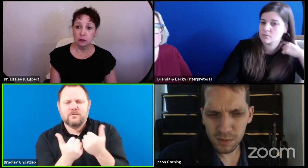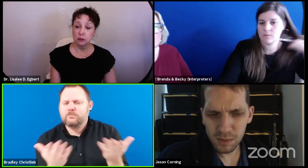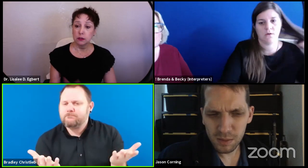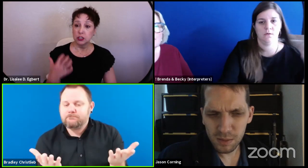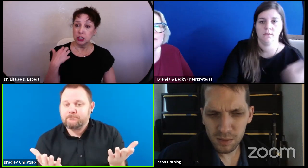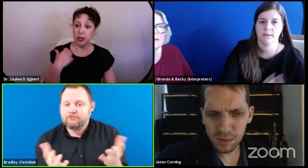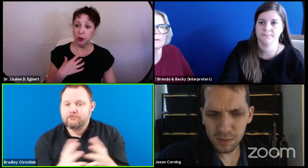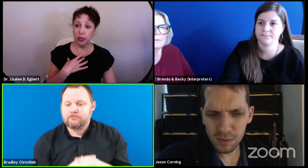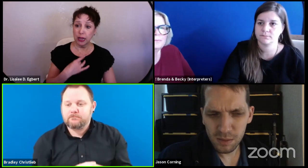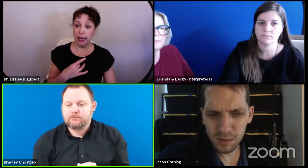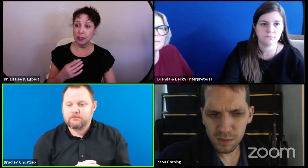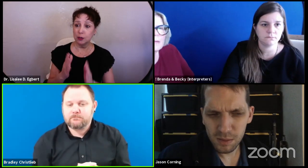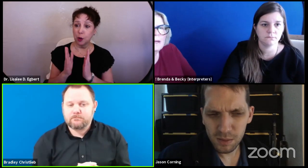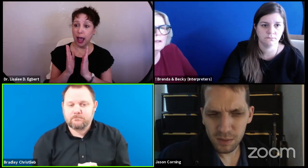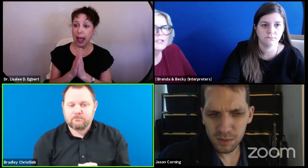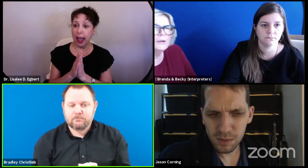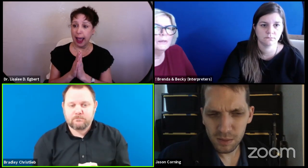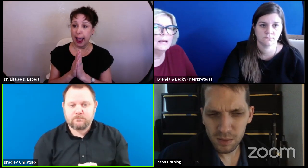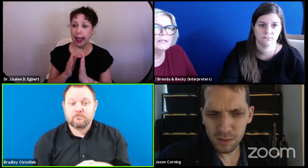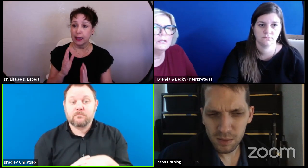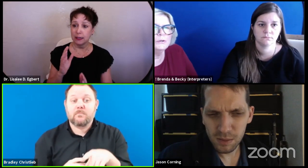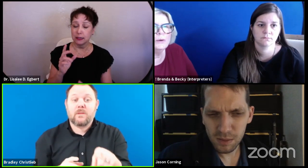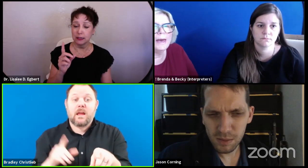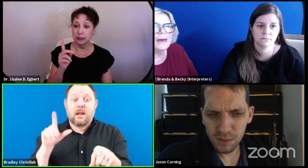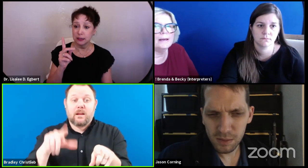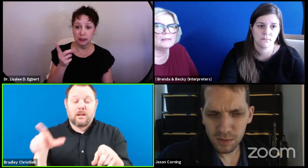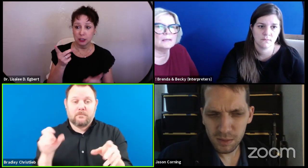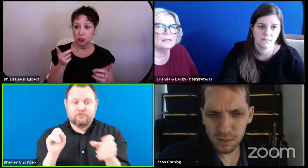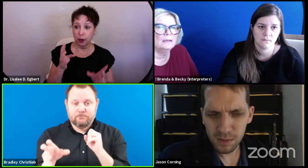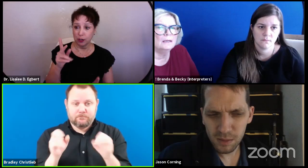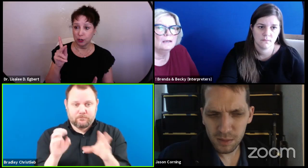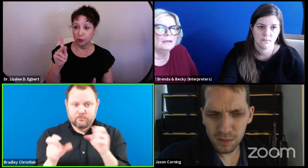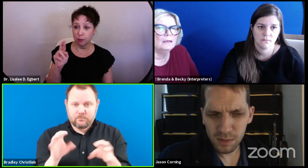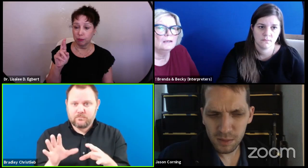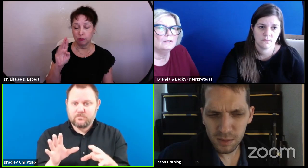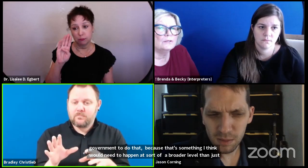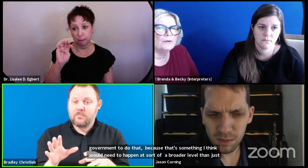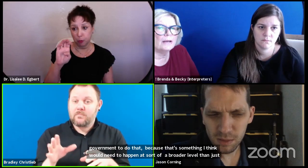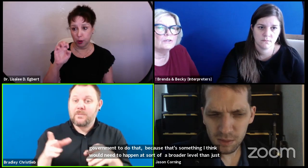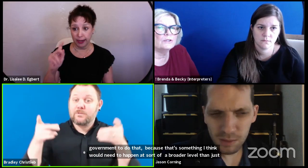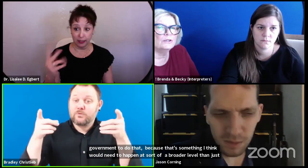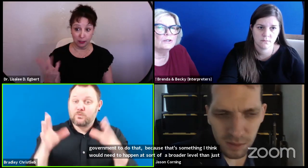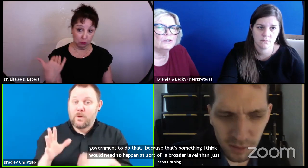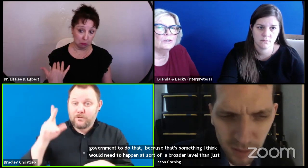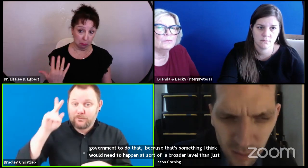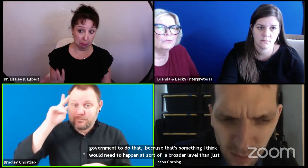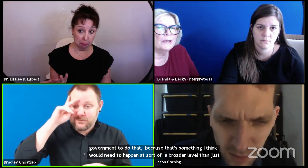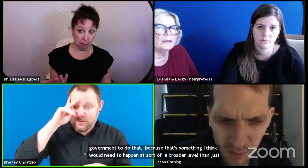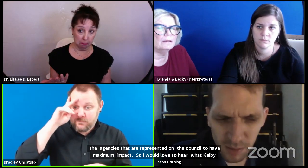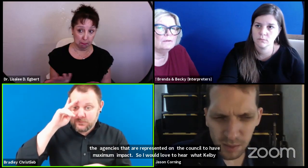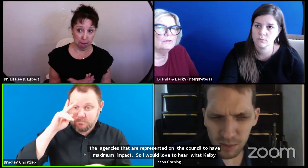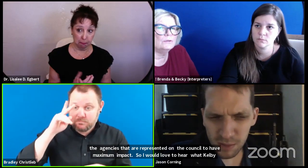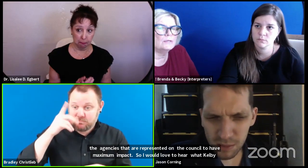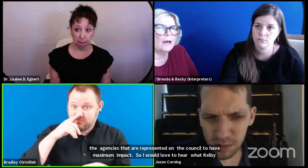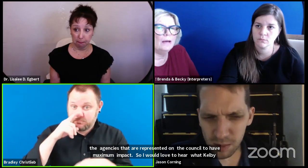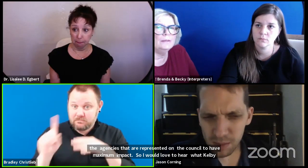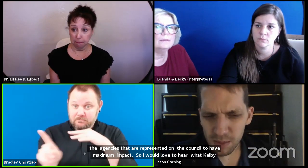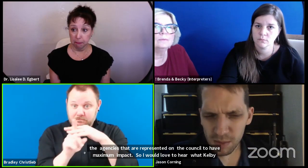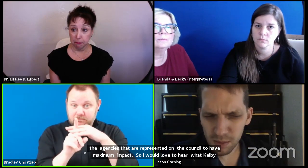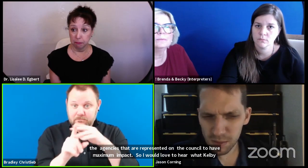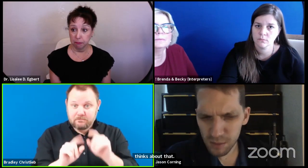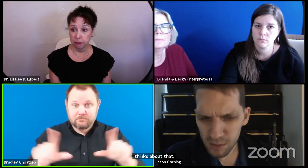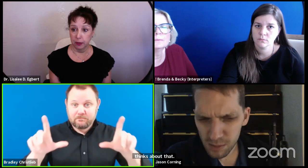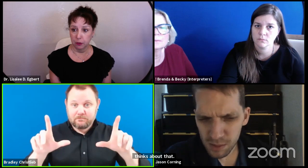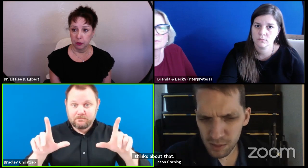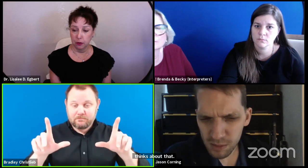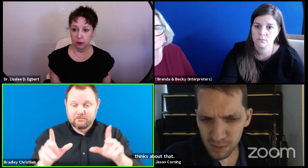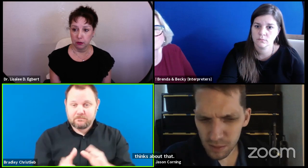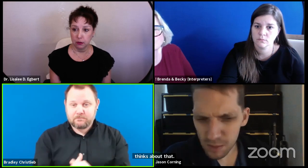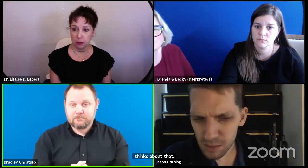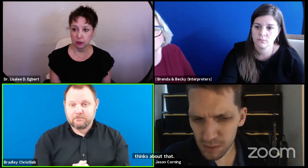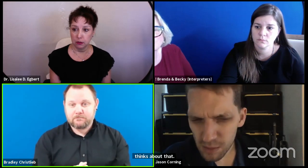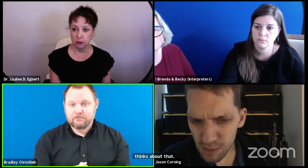Chair would like to ask Director Brick to respond.